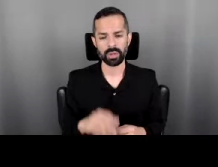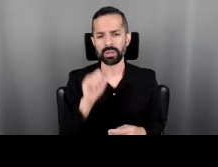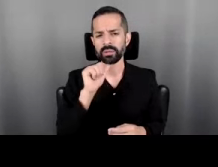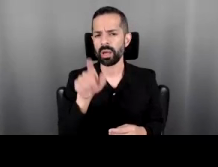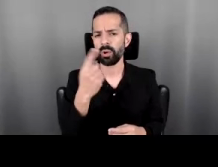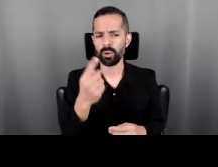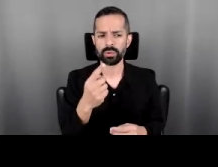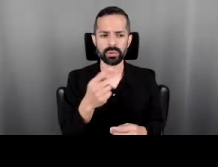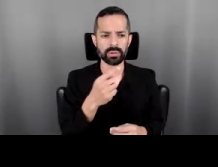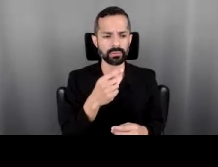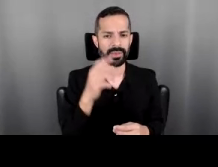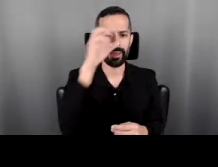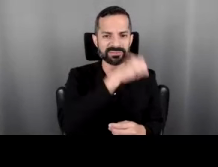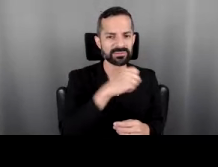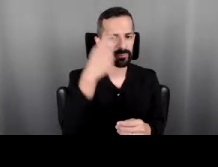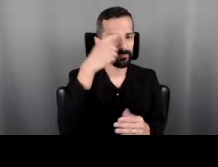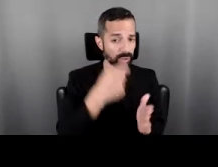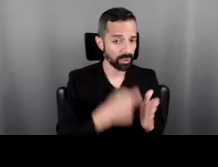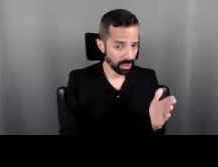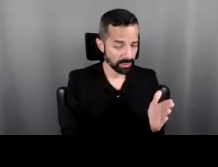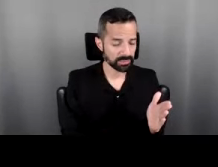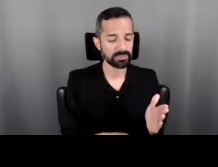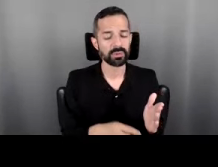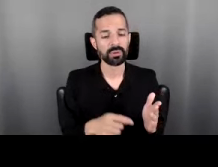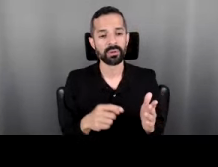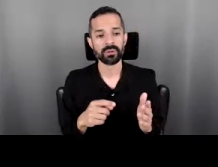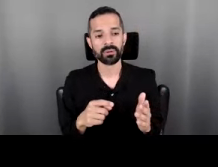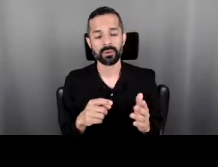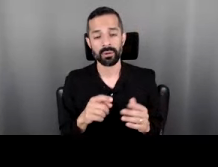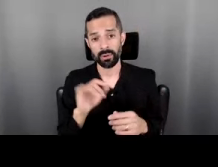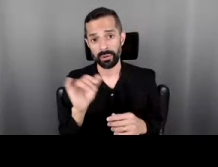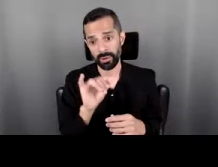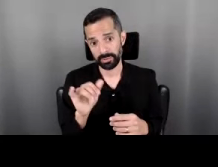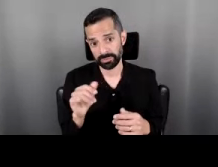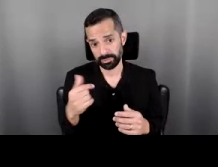but also in terms of just the fact that we've had those collaborations. Right?